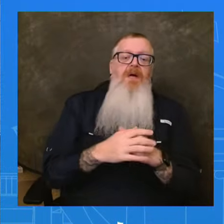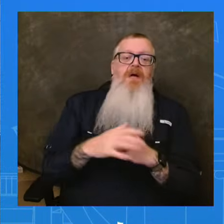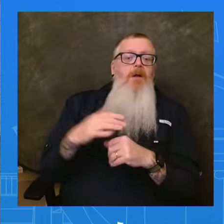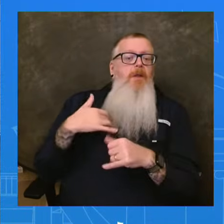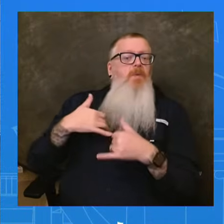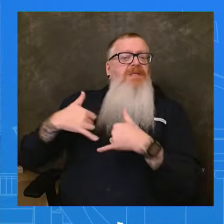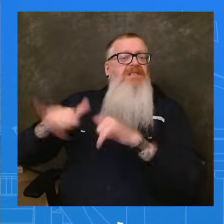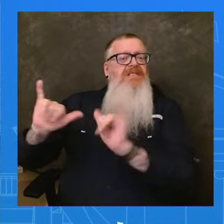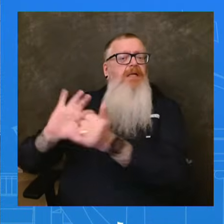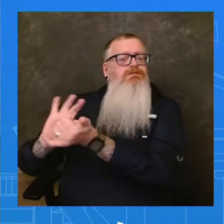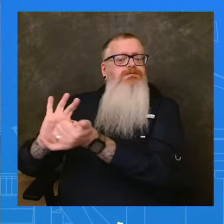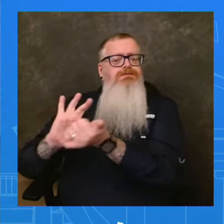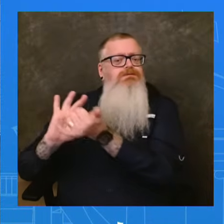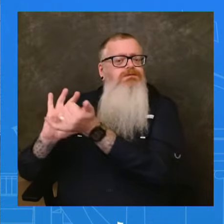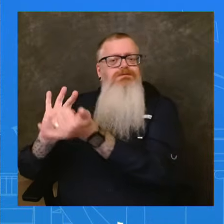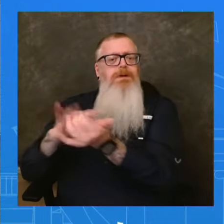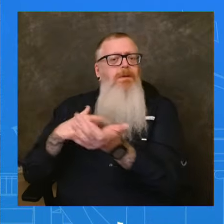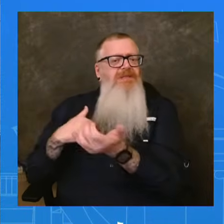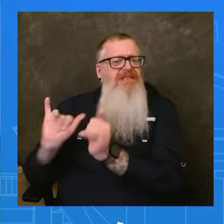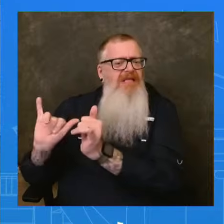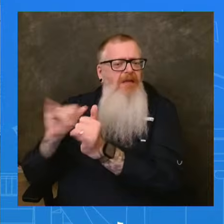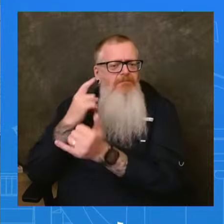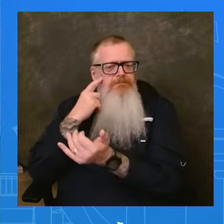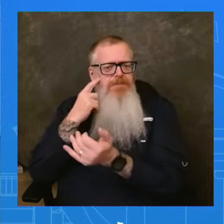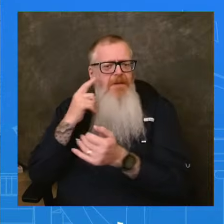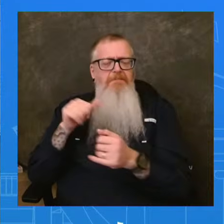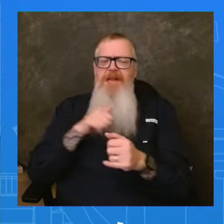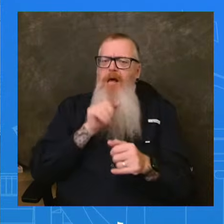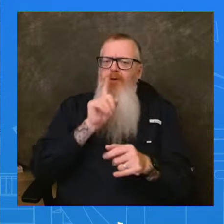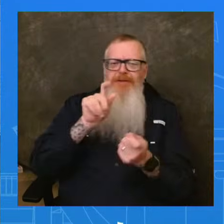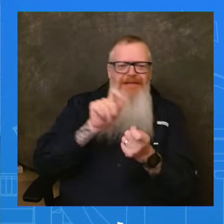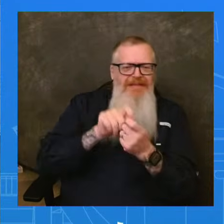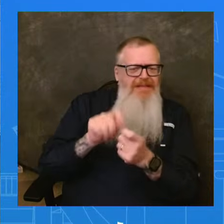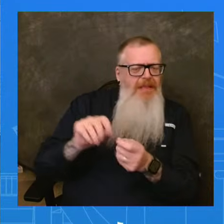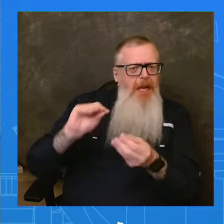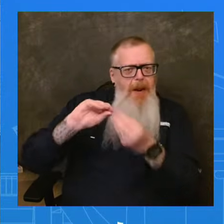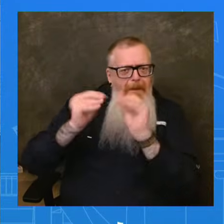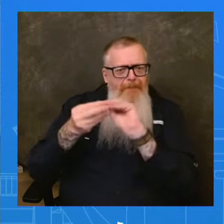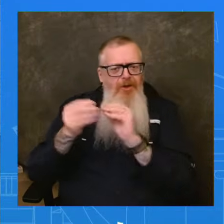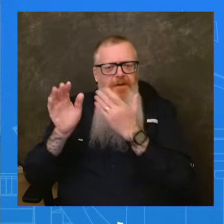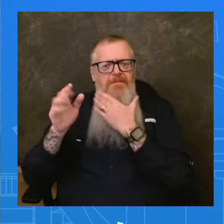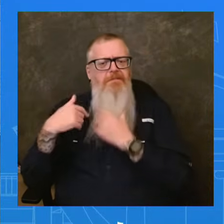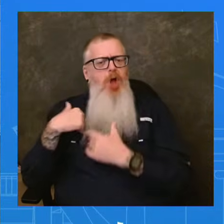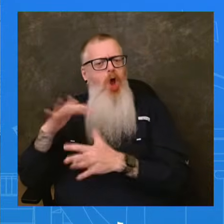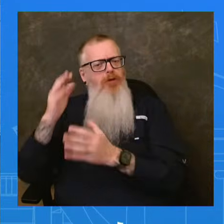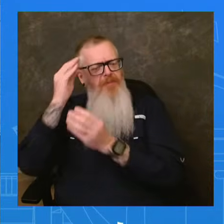to get through Hurricane Milton. I think, as I briefed all of you before, we went into Immediate Needs Funding